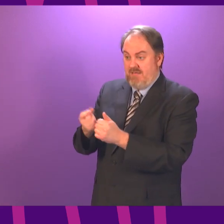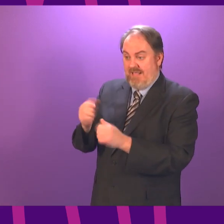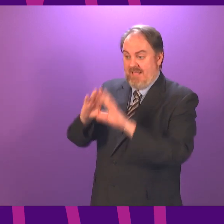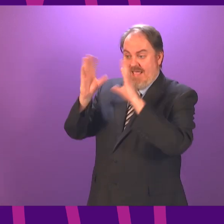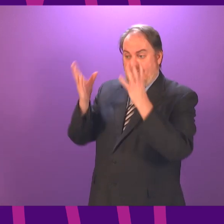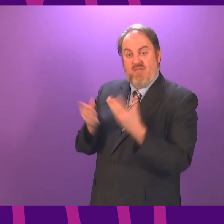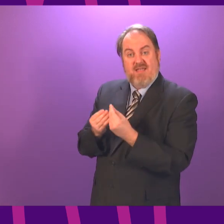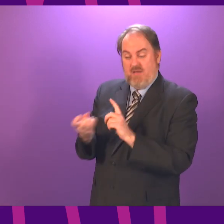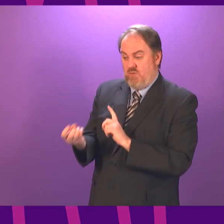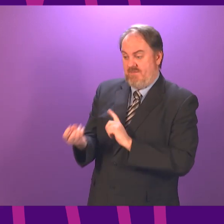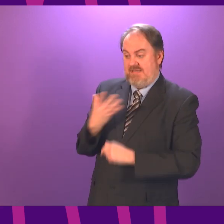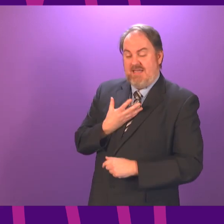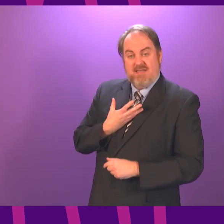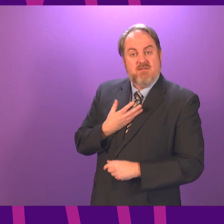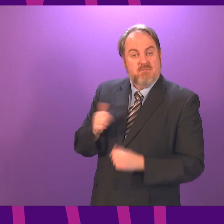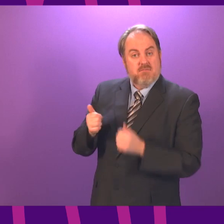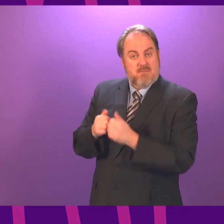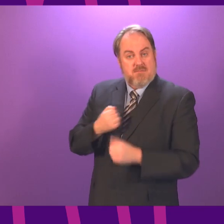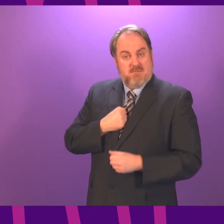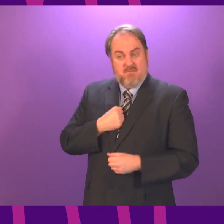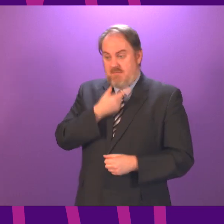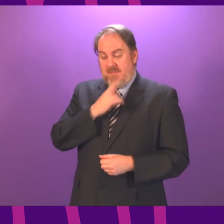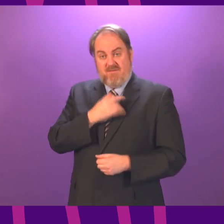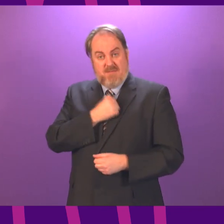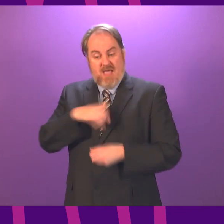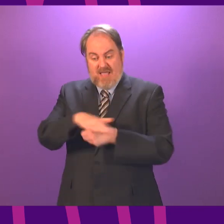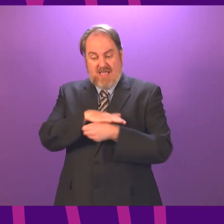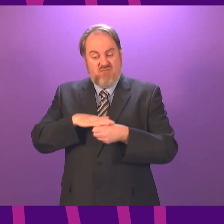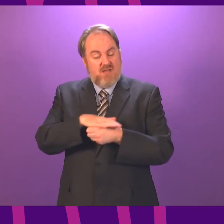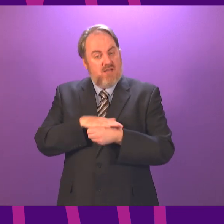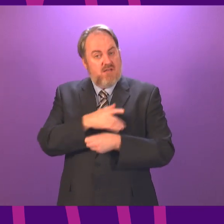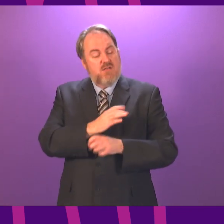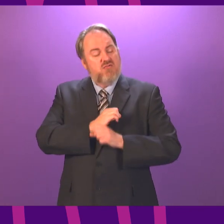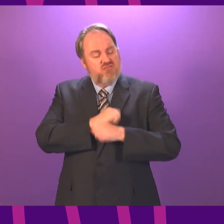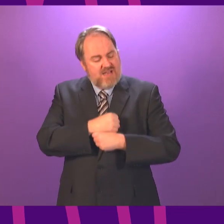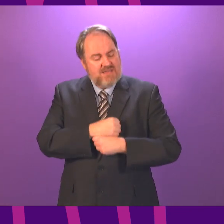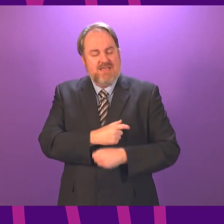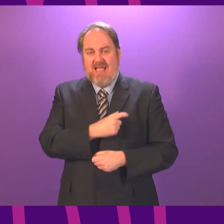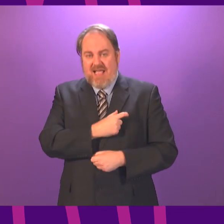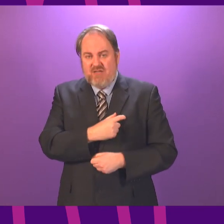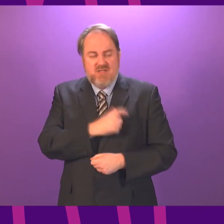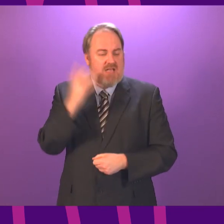Boyack has said. I have constituents in that position, as well, so I know about the stress and anxiety that the issue is causing.